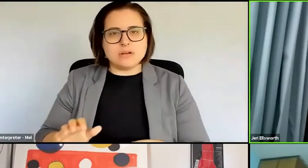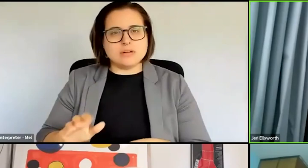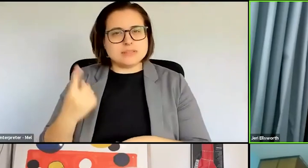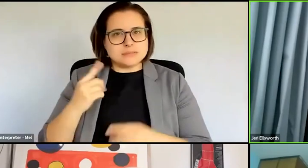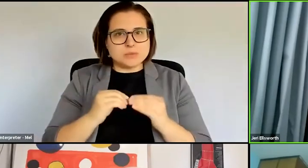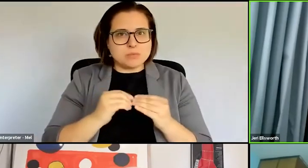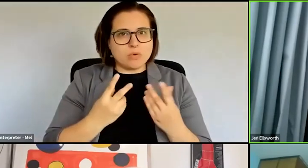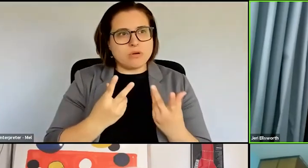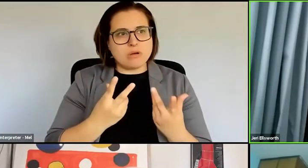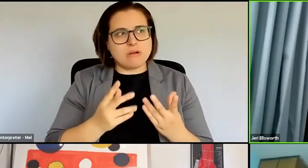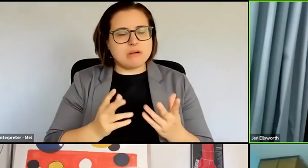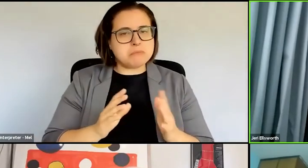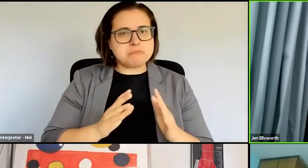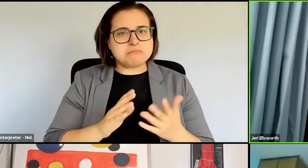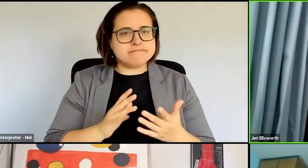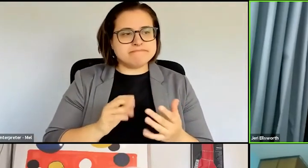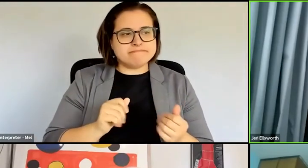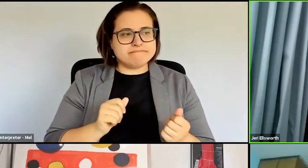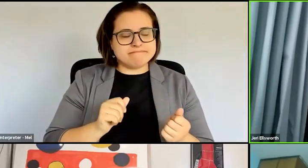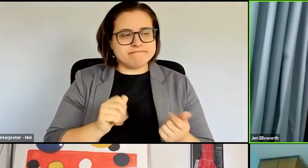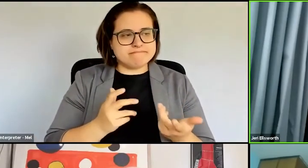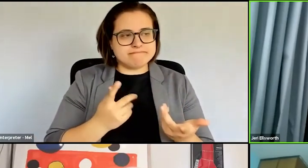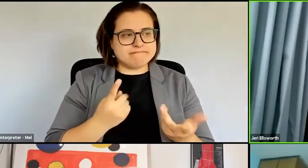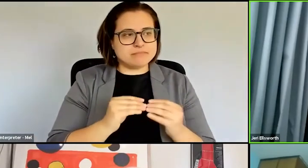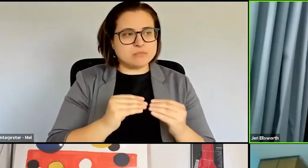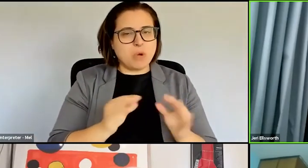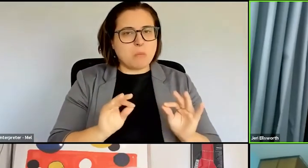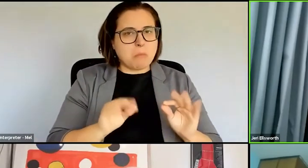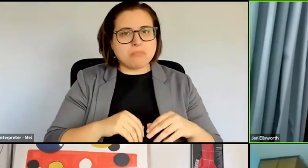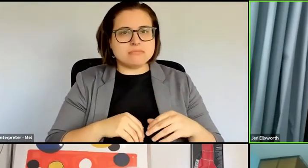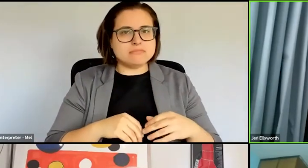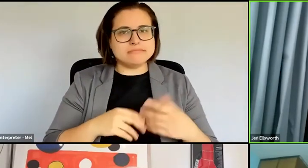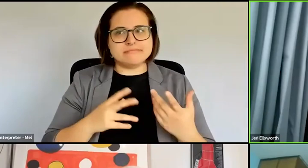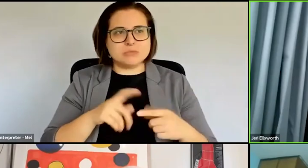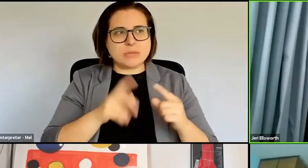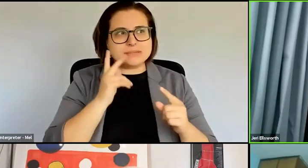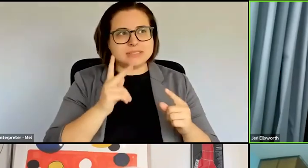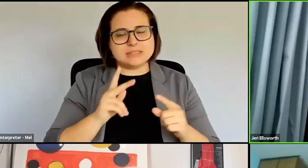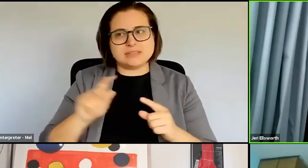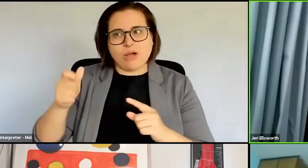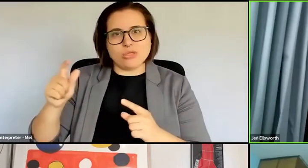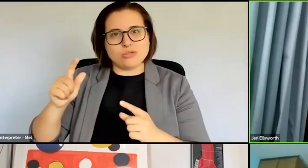and more present giving you superpowers, and that's how you can drive adoption.